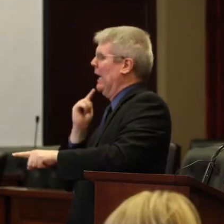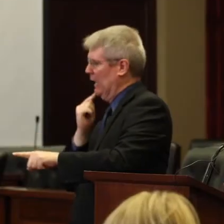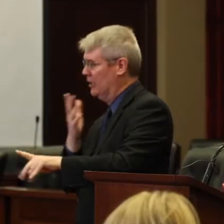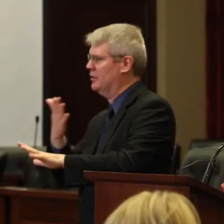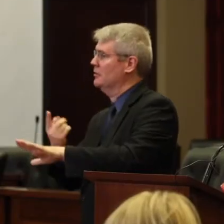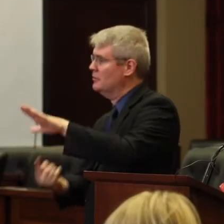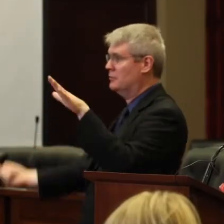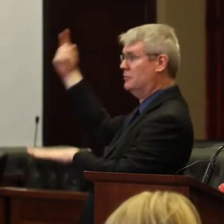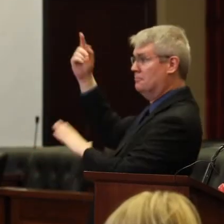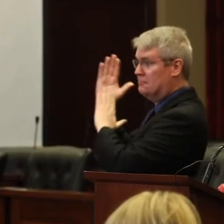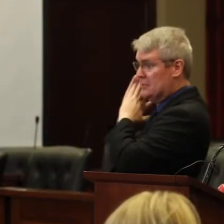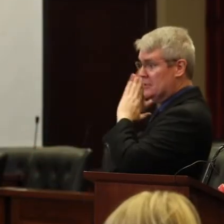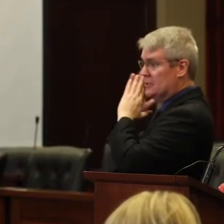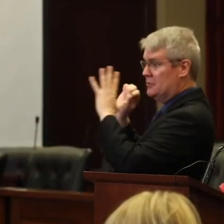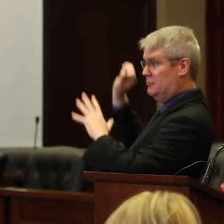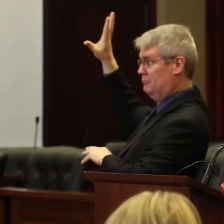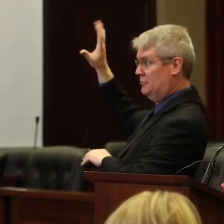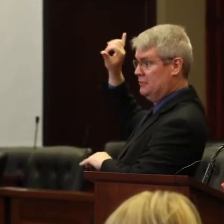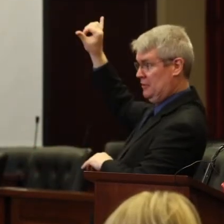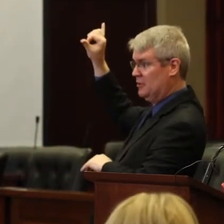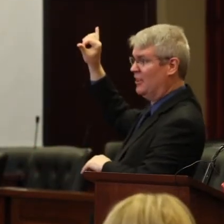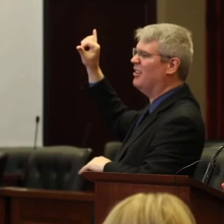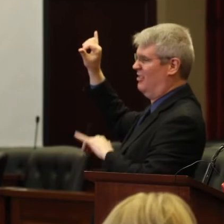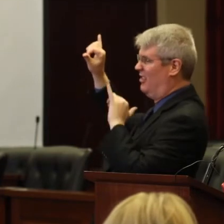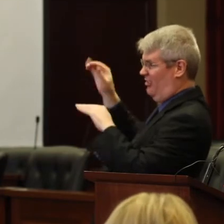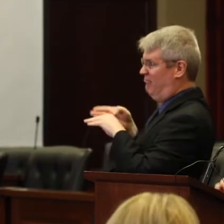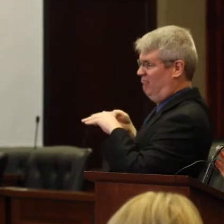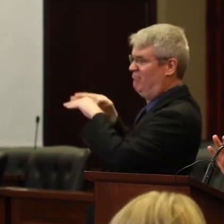I think you know that that's news nationally, as well as in Idaho, a more of